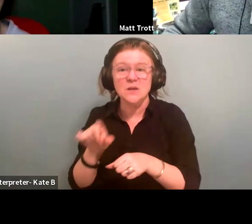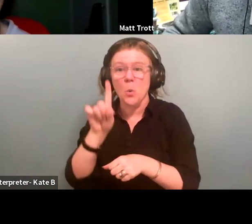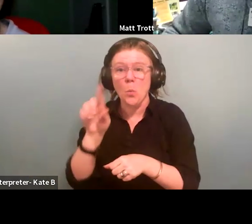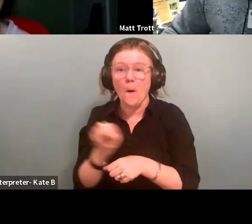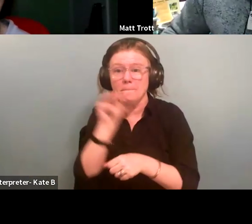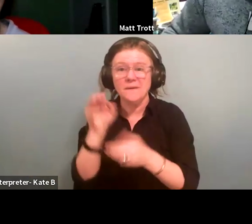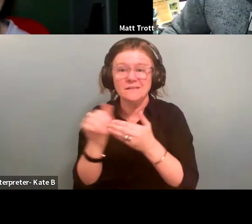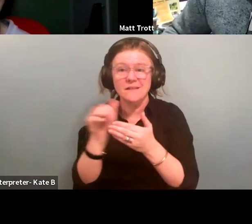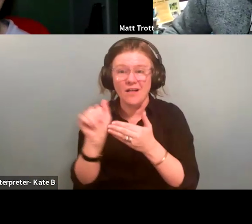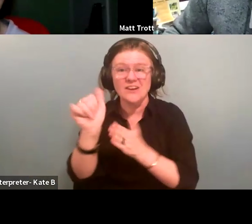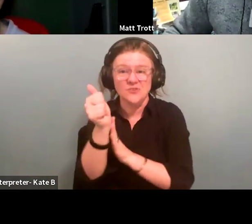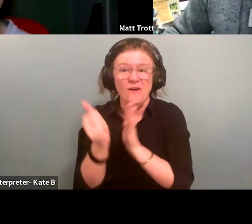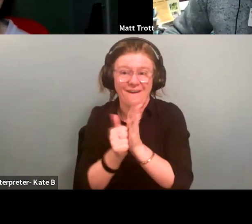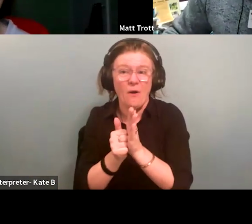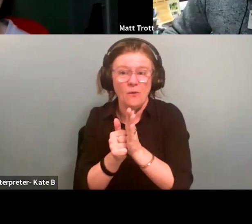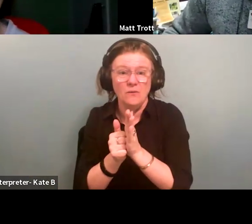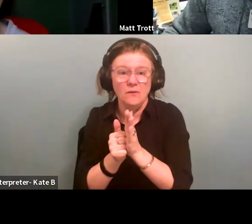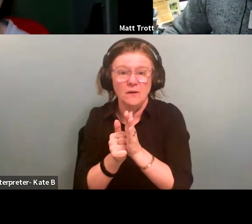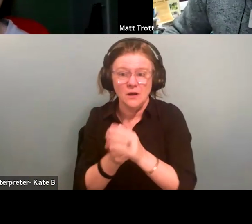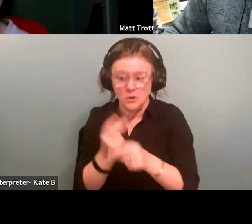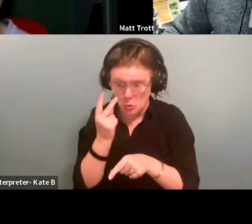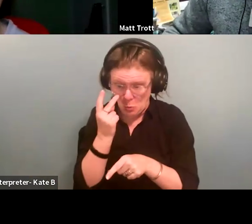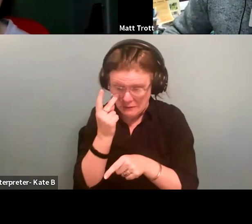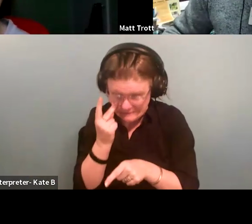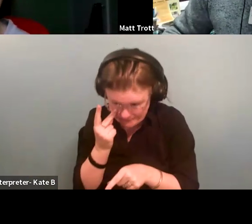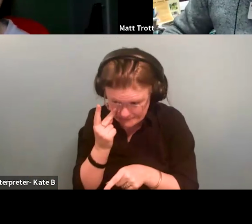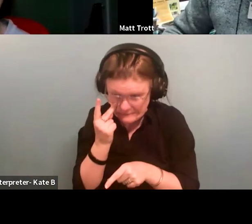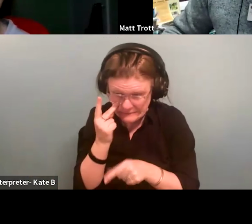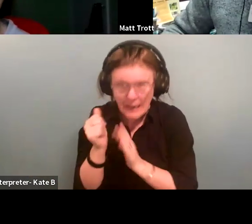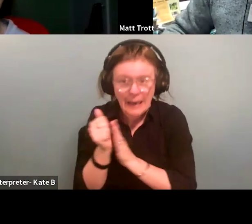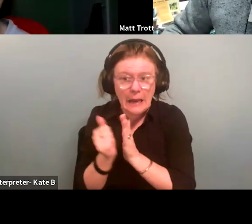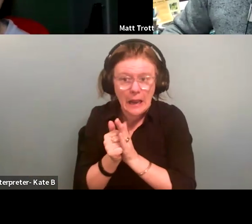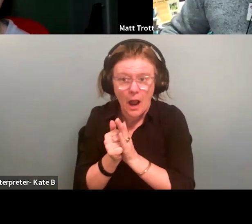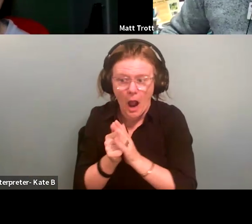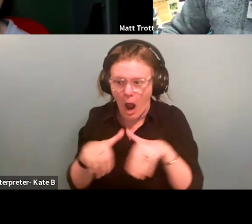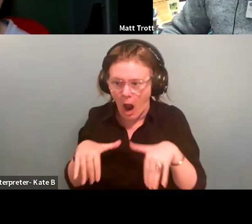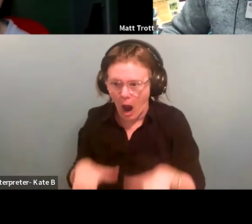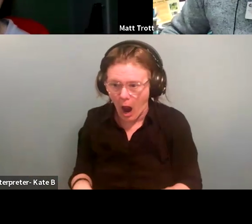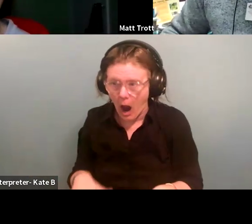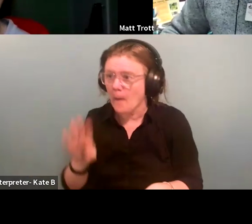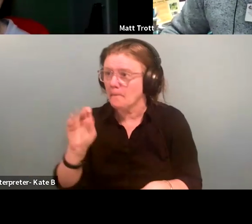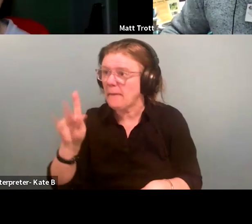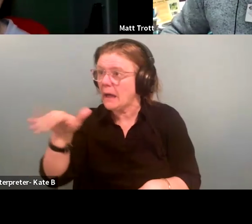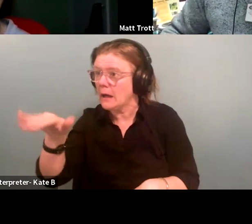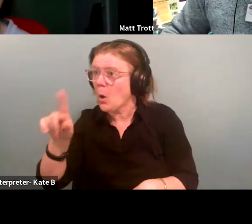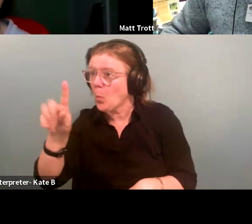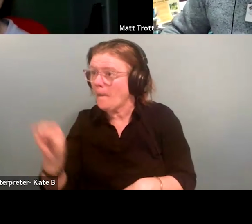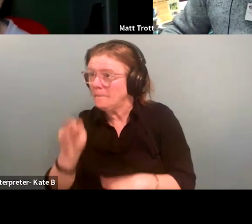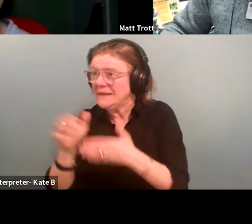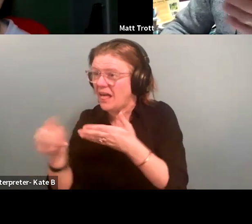in your checking account. You will look at your checking account and confirm with the bank, hey, there's a million dollars in there.